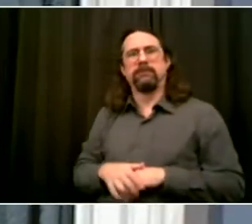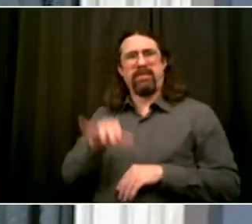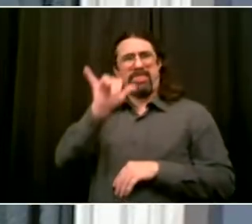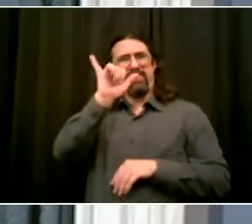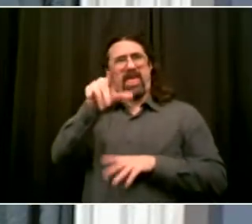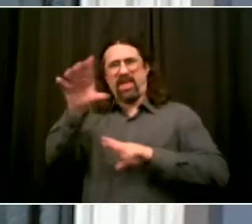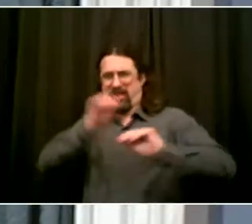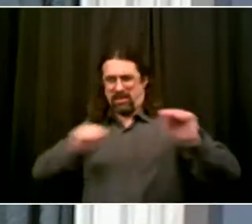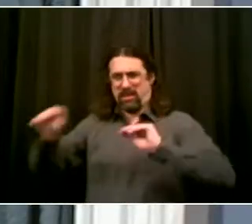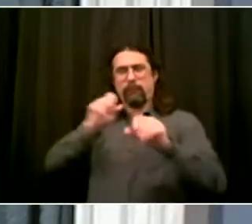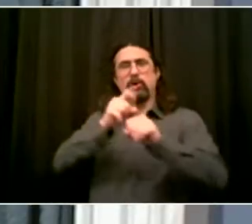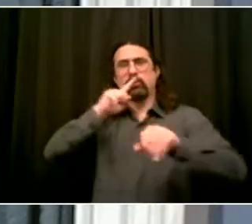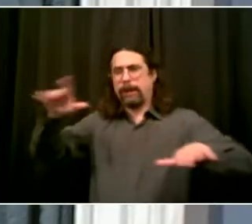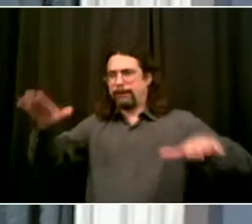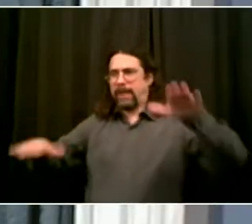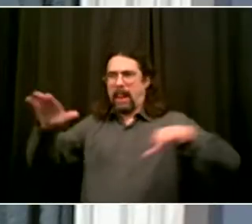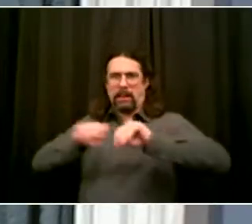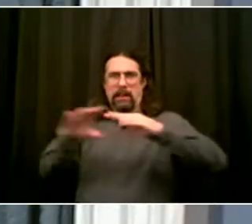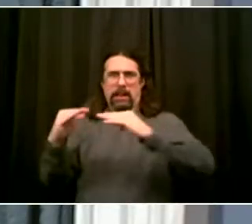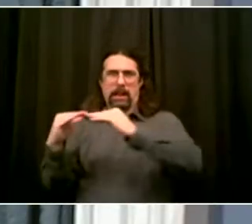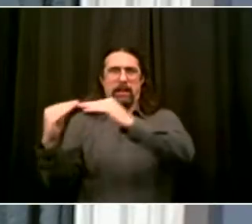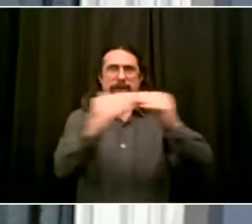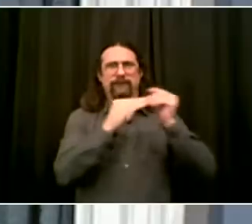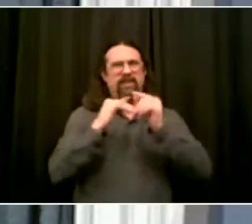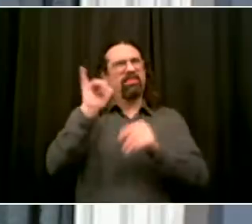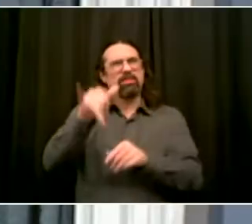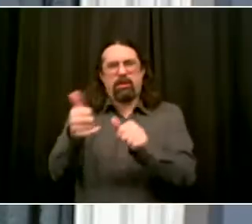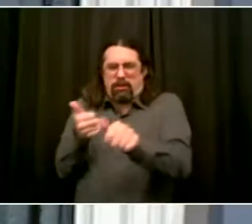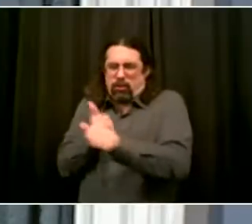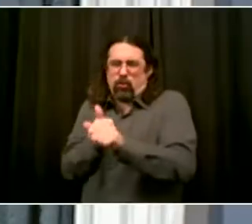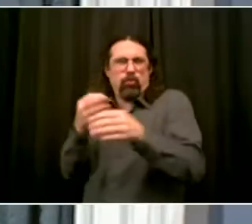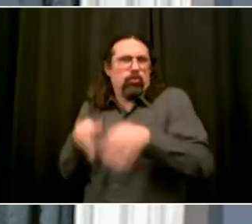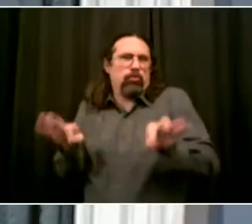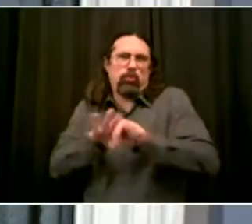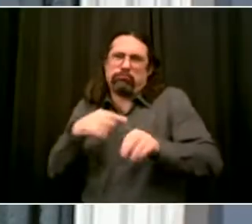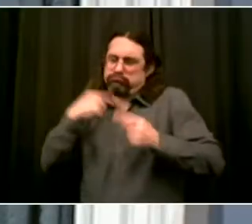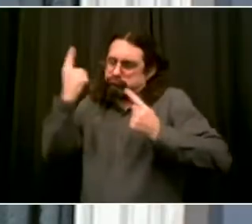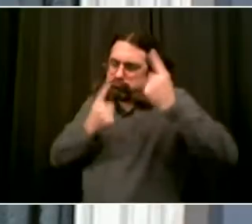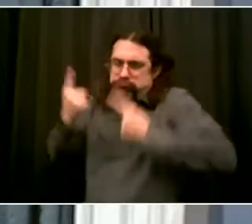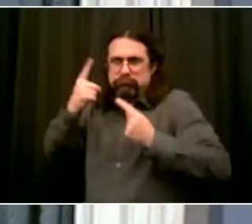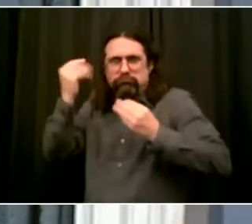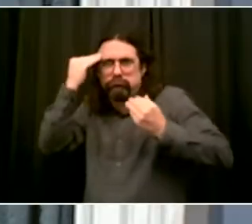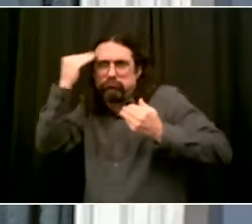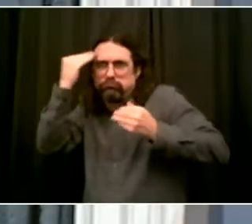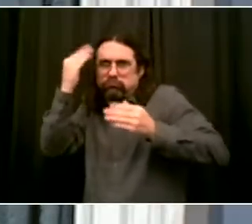THAT IS AN INTEGRAL PART OF OUR PLANNINING FOR BOTH THE INITIAL PHASES AS WELL AS BEYOND THAT.